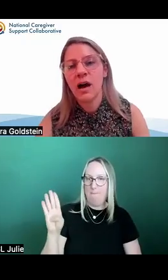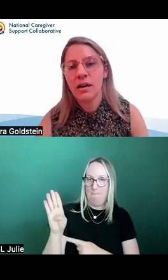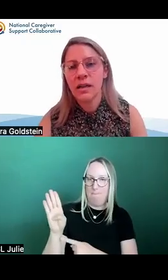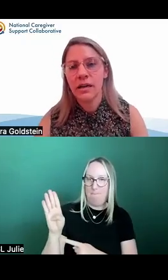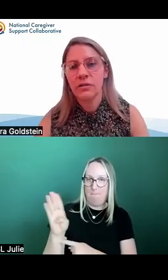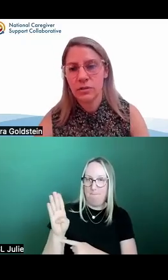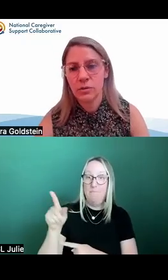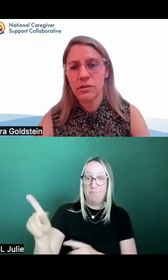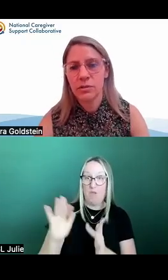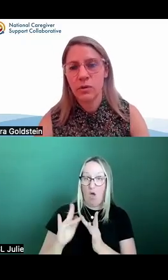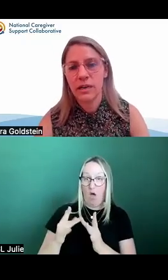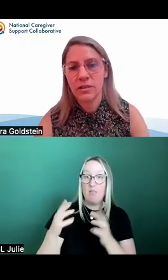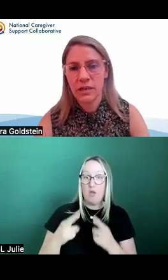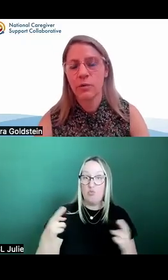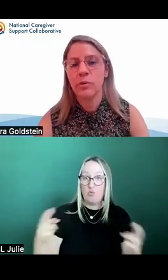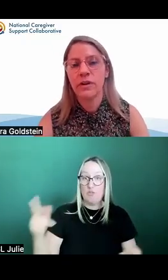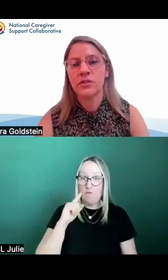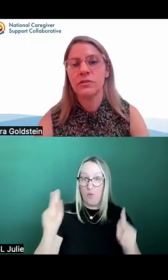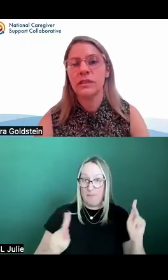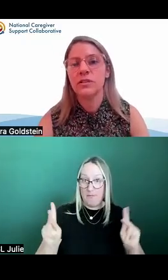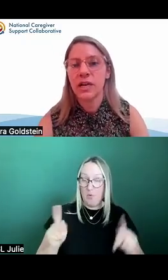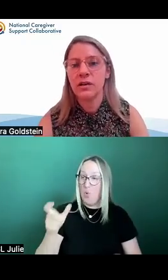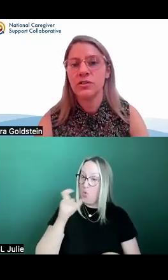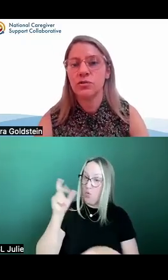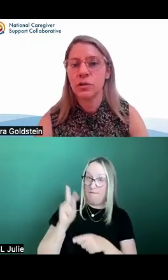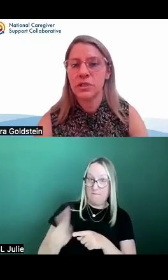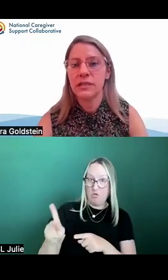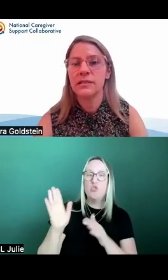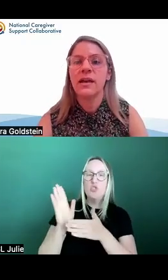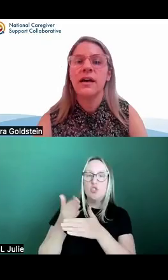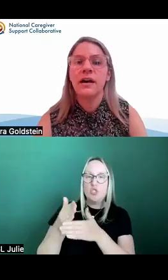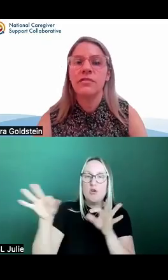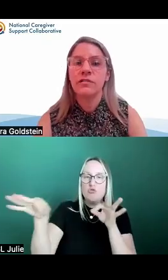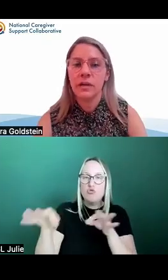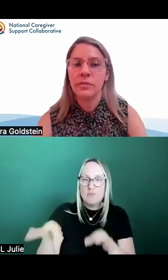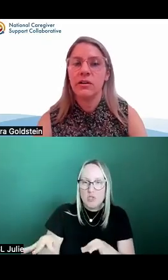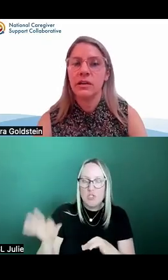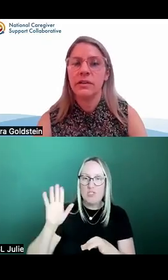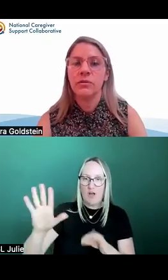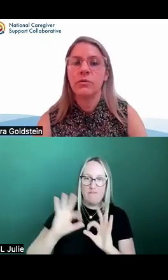online resource where aging network professionals can share descriptions of their family caregiving